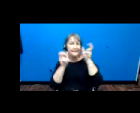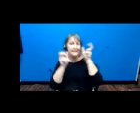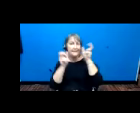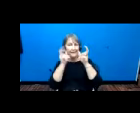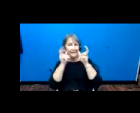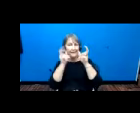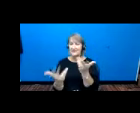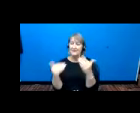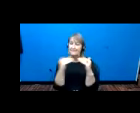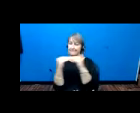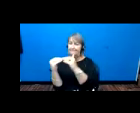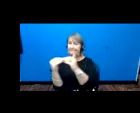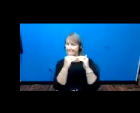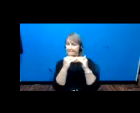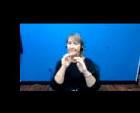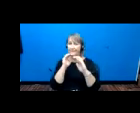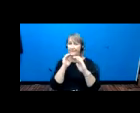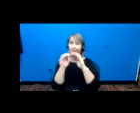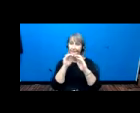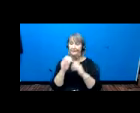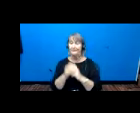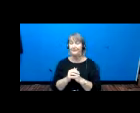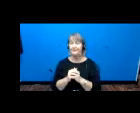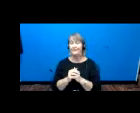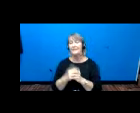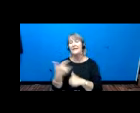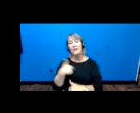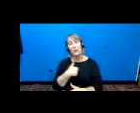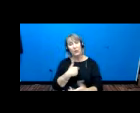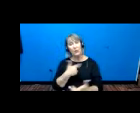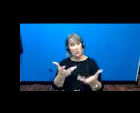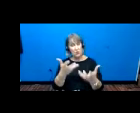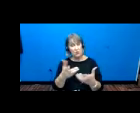as we wrap this up, we want to make sure that you're going to be able to be very familiar